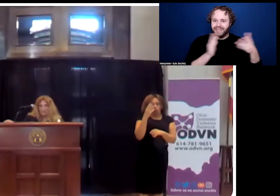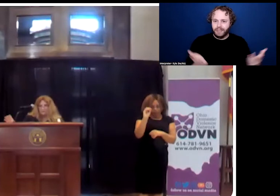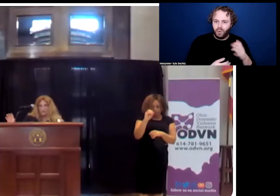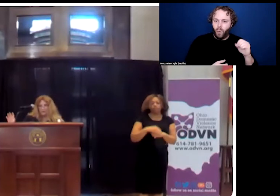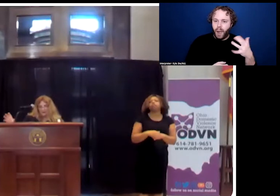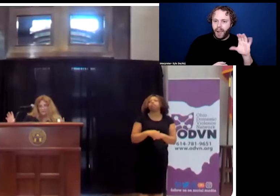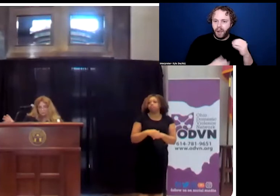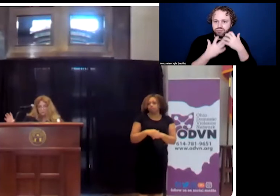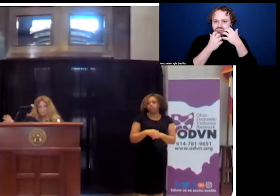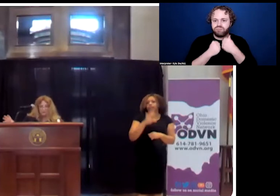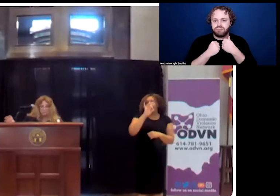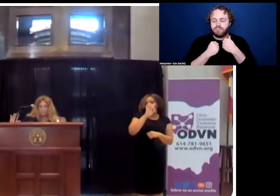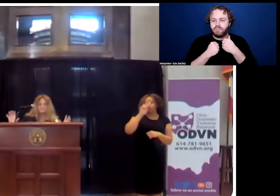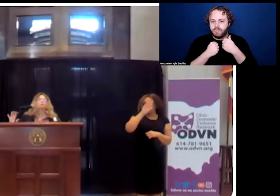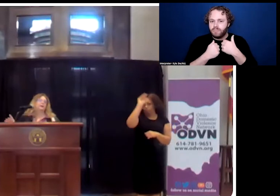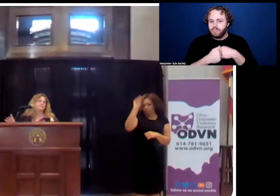So that 82% number, that's great.